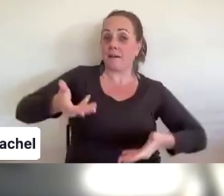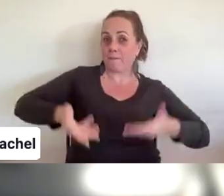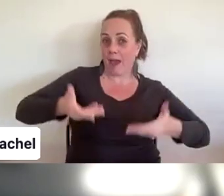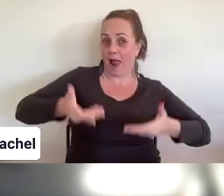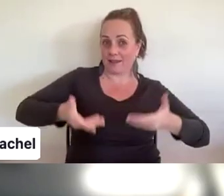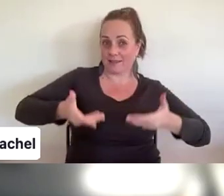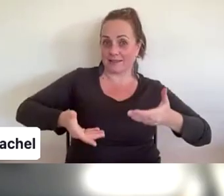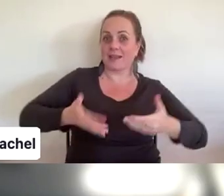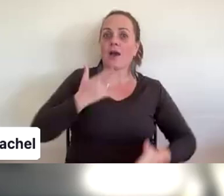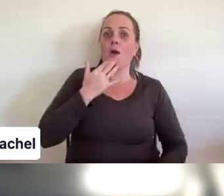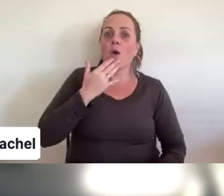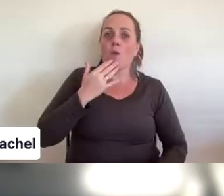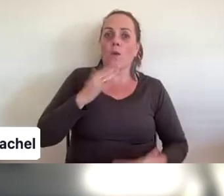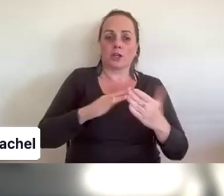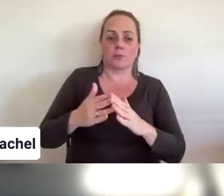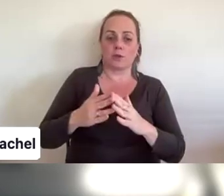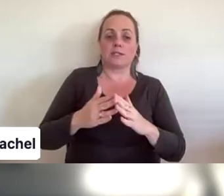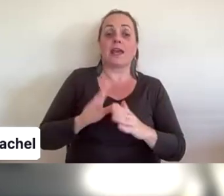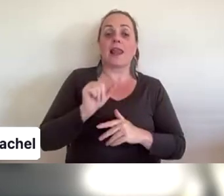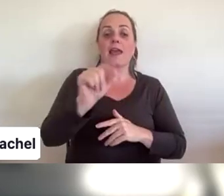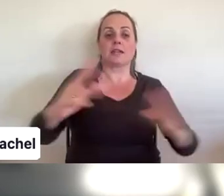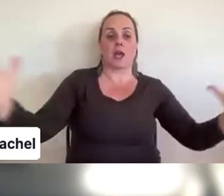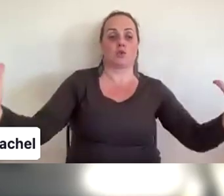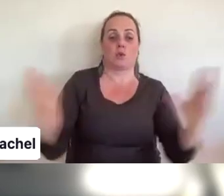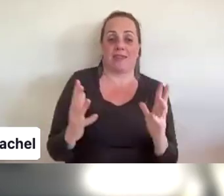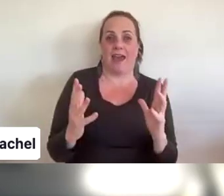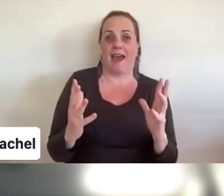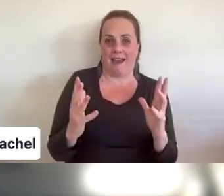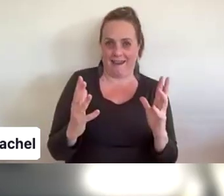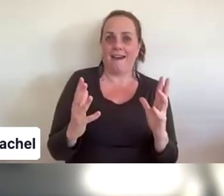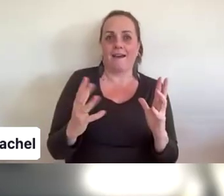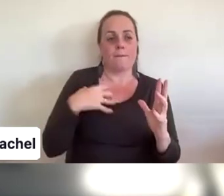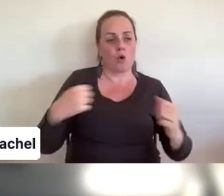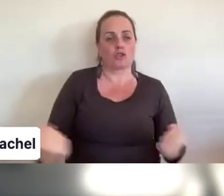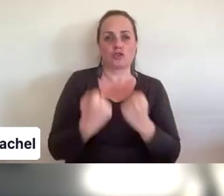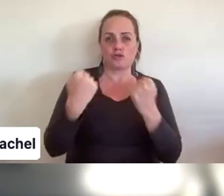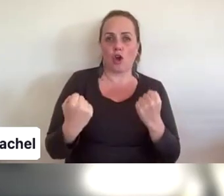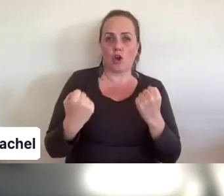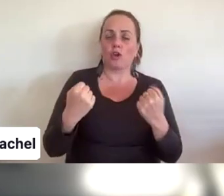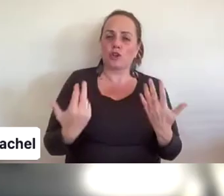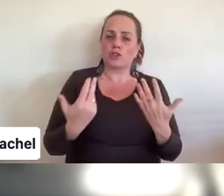in the joint deliberations later. So there are many ways that inequalities find their way back